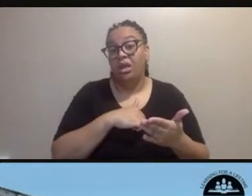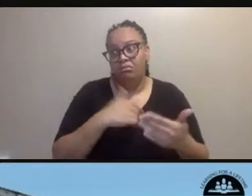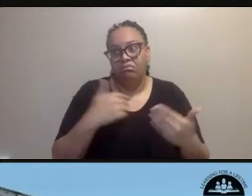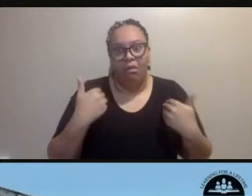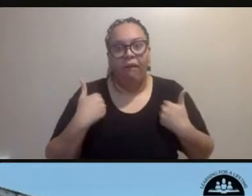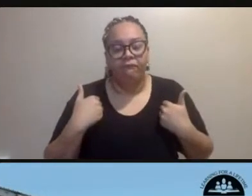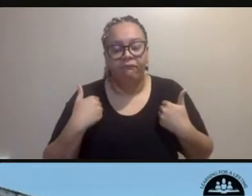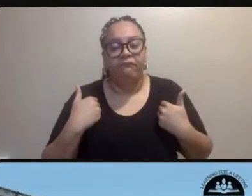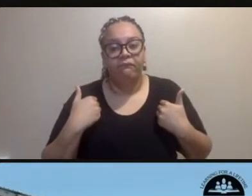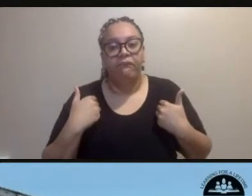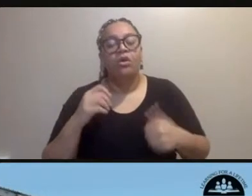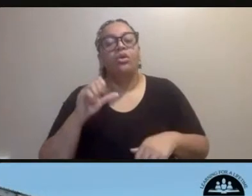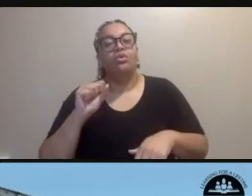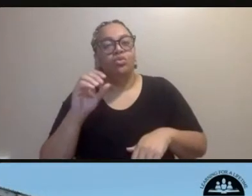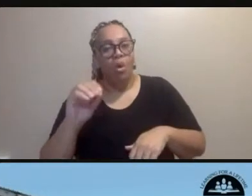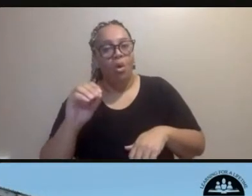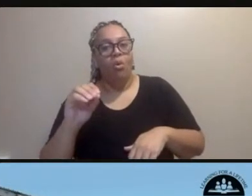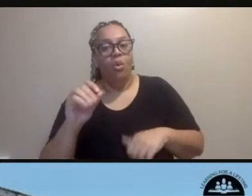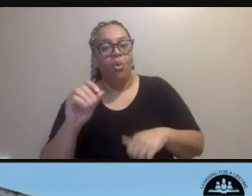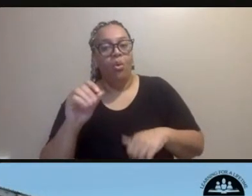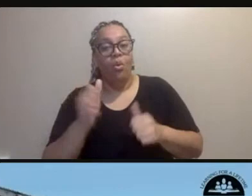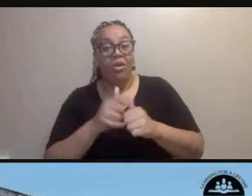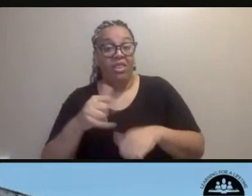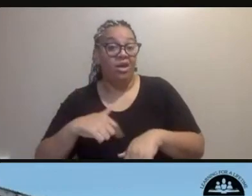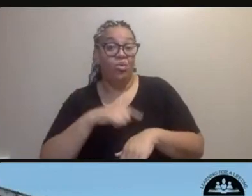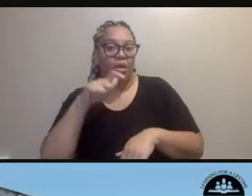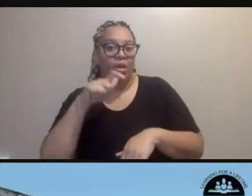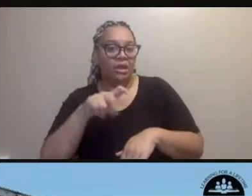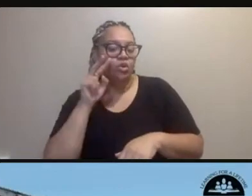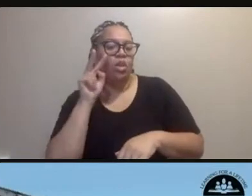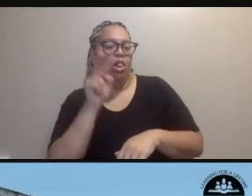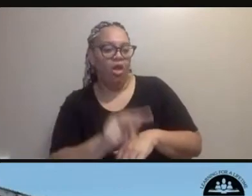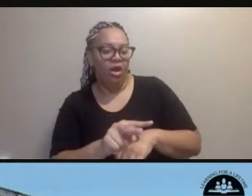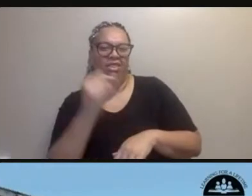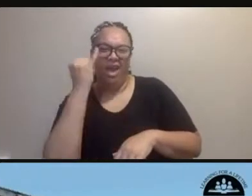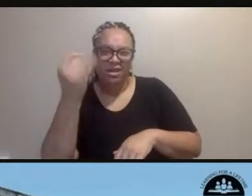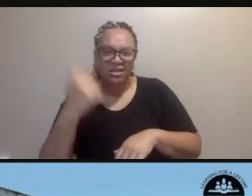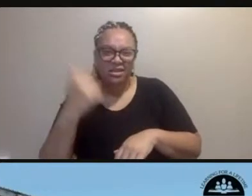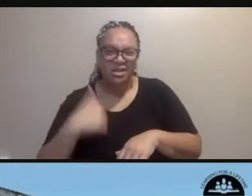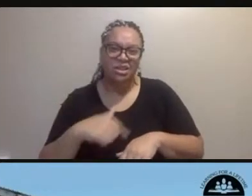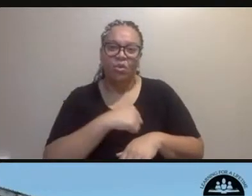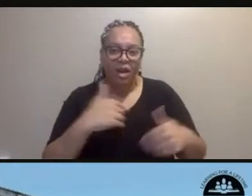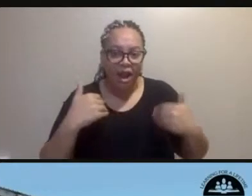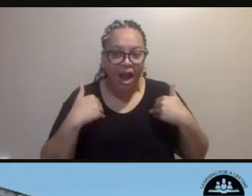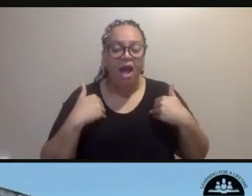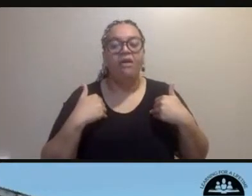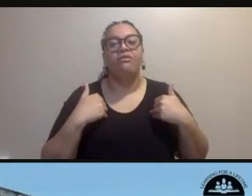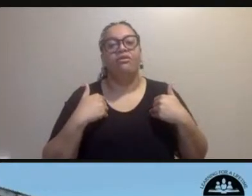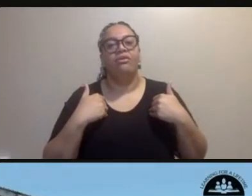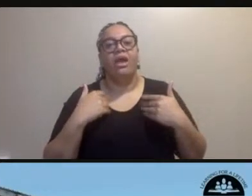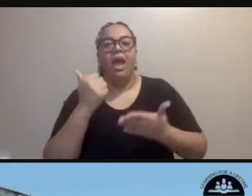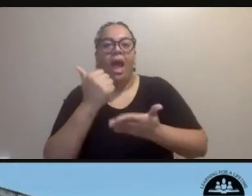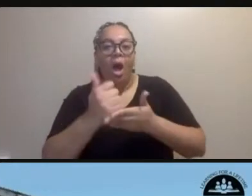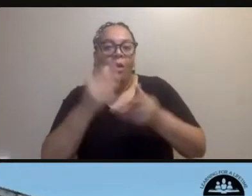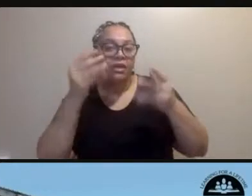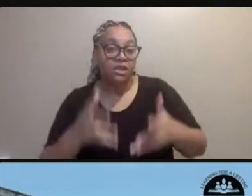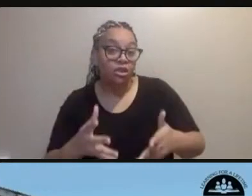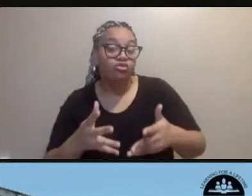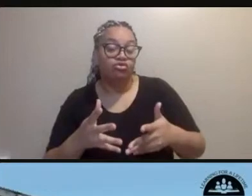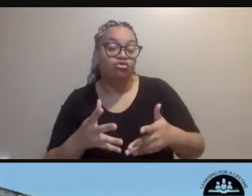GAP I DIVERSITY STUDENTS THAT WE ENCOUNTER.